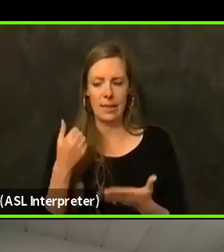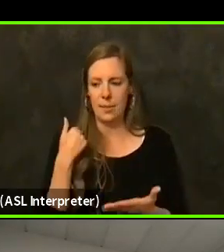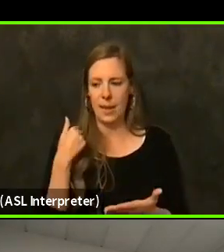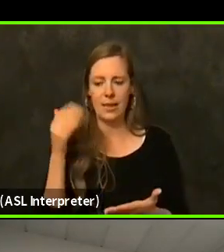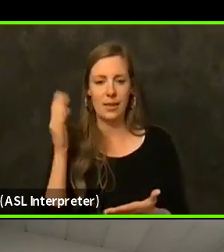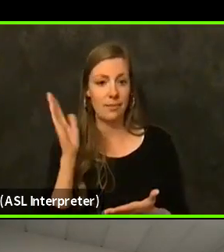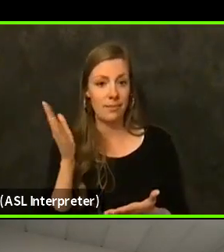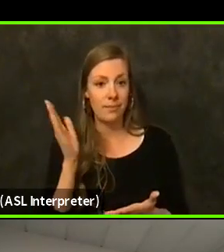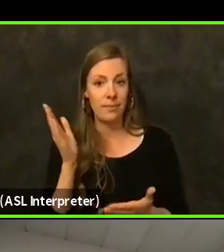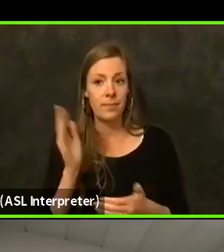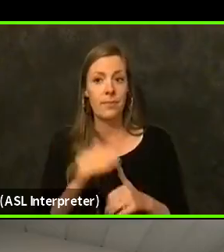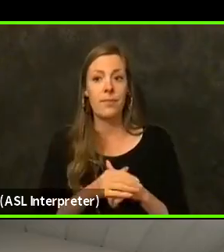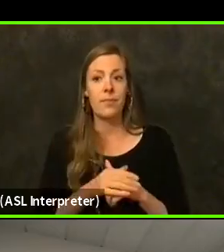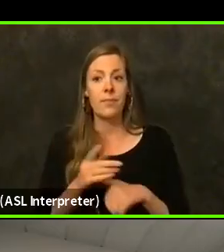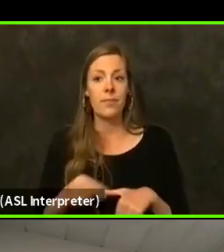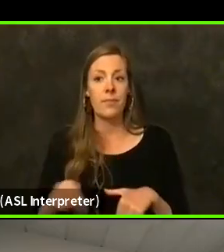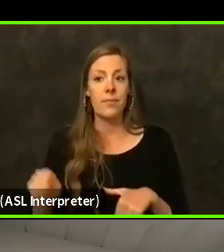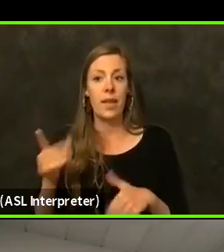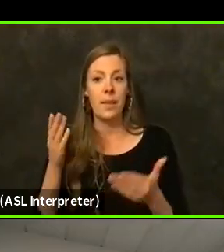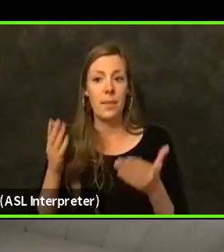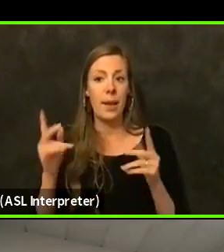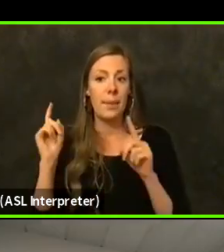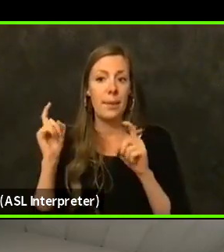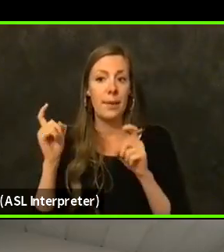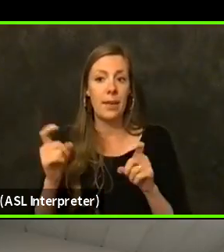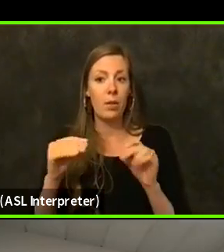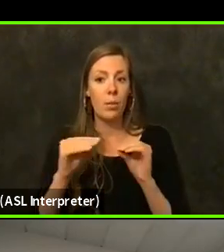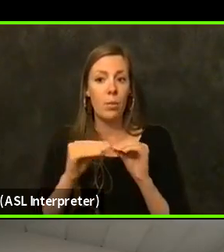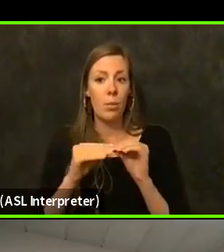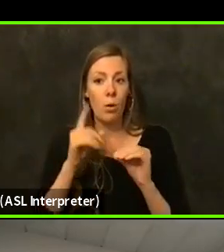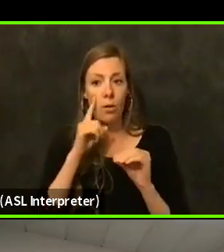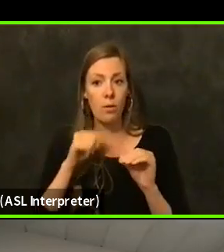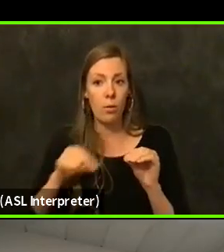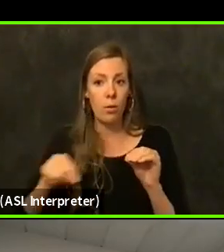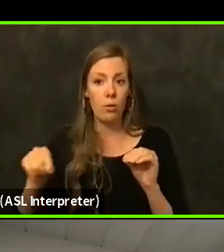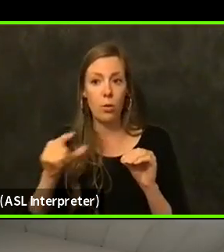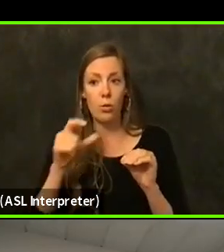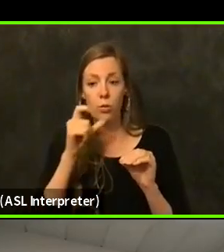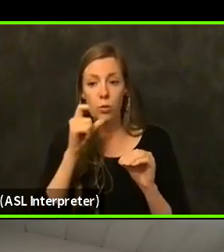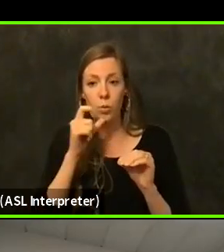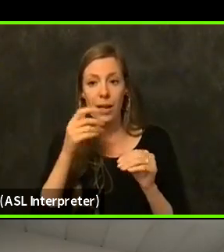that they may be allocating more towards those who have gone into the first wave of